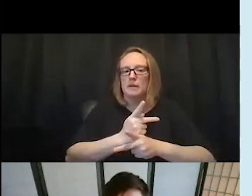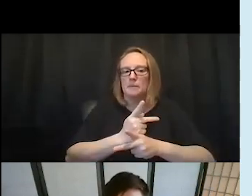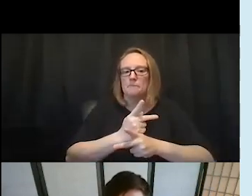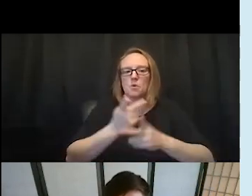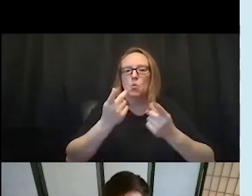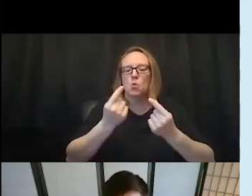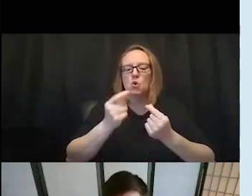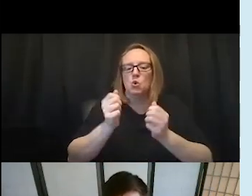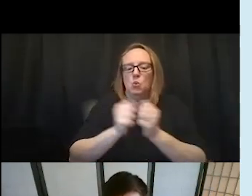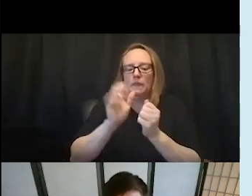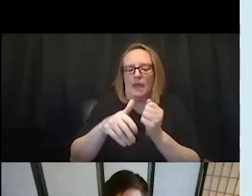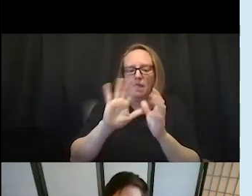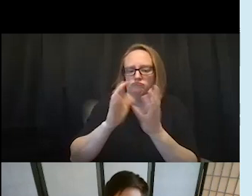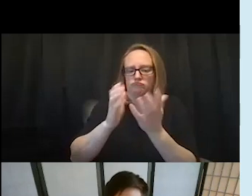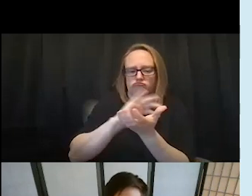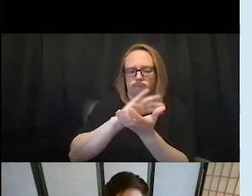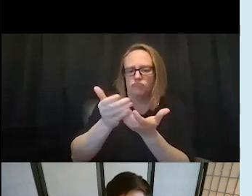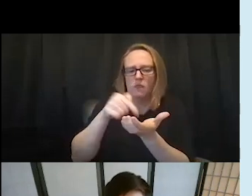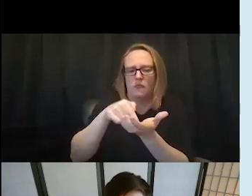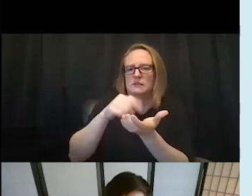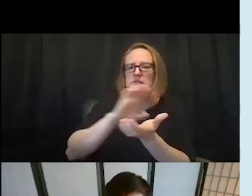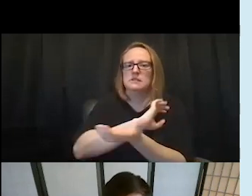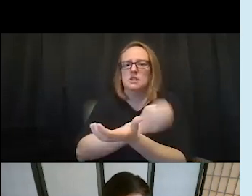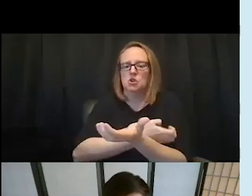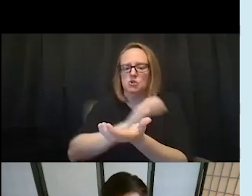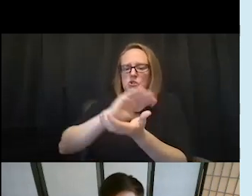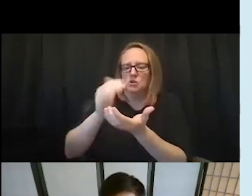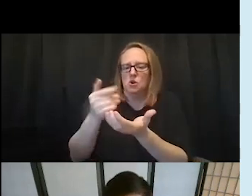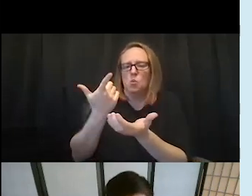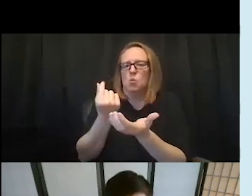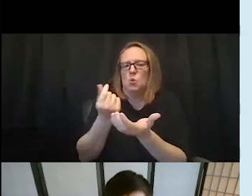being able to recognize when that comes up in my day-to-day life, so sometimes it's in the morning,